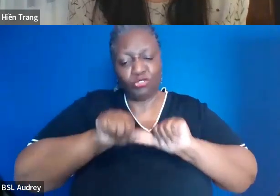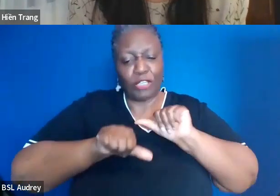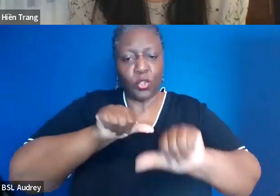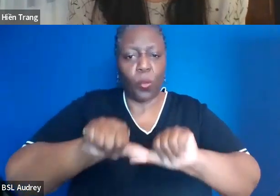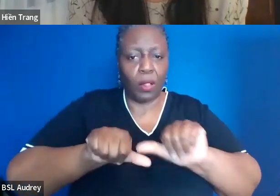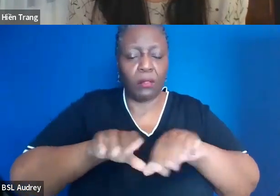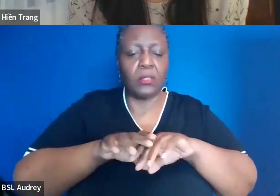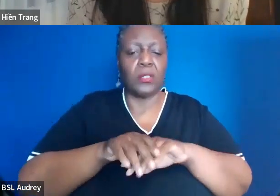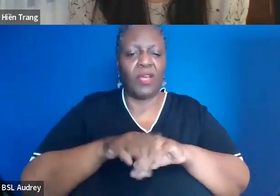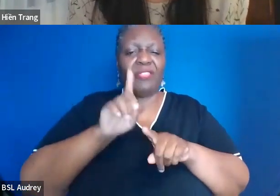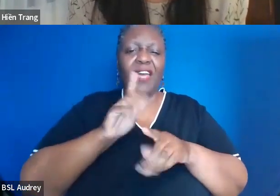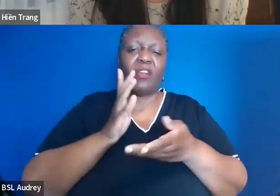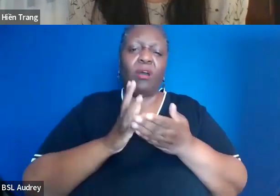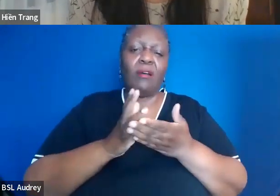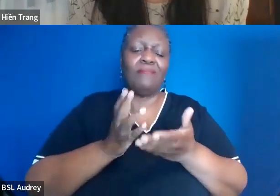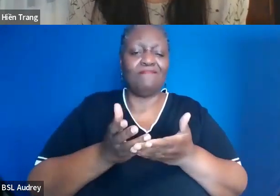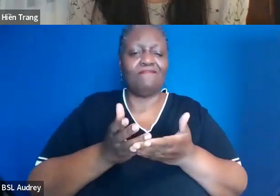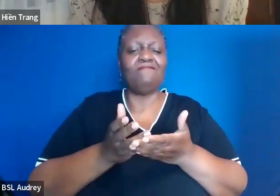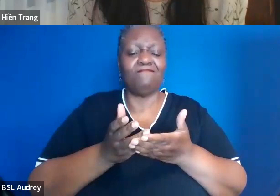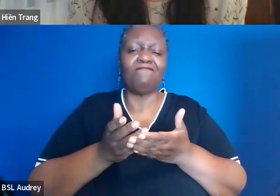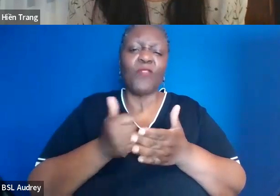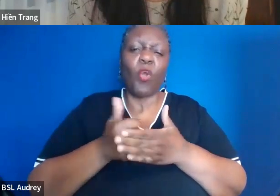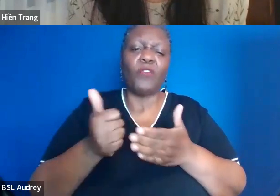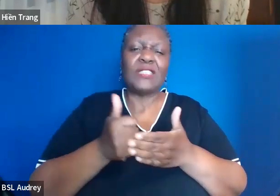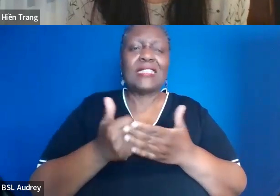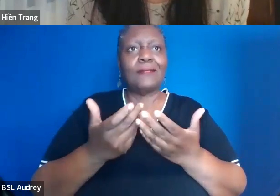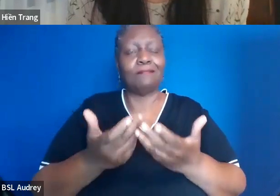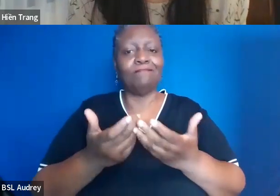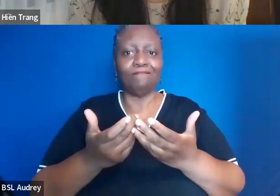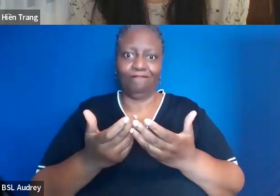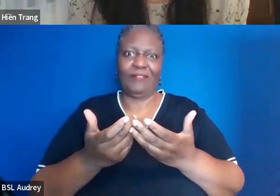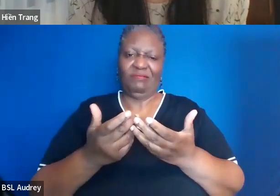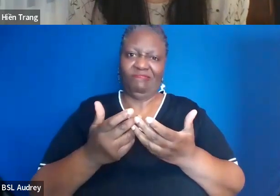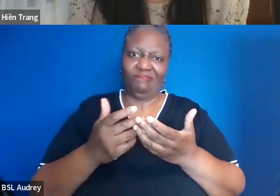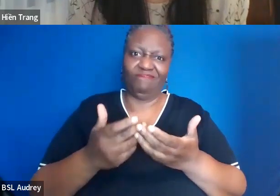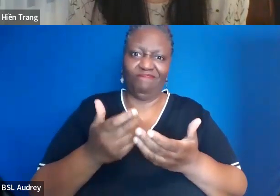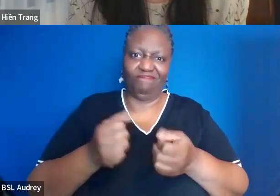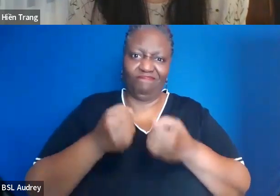um that are often very pronounced in the wider culture